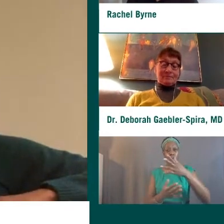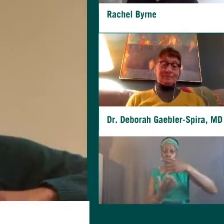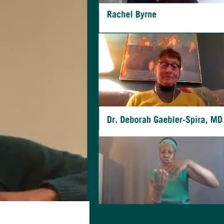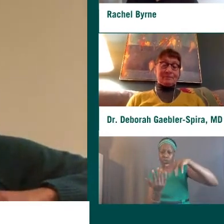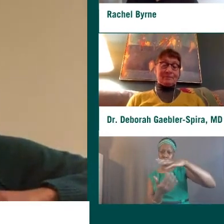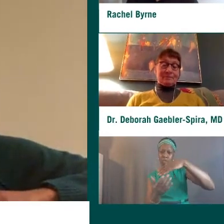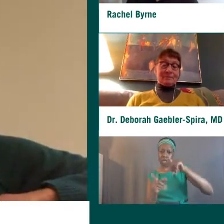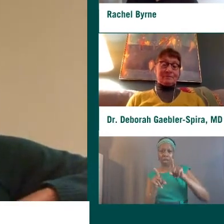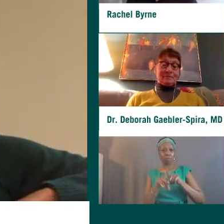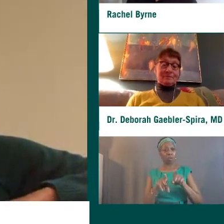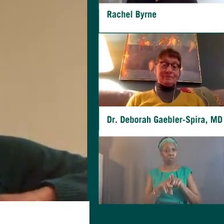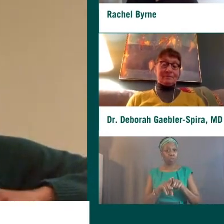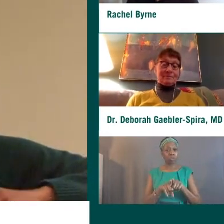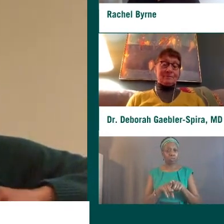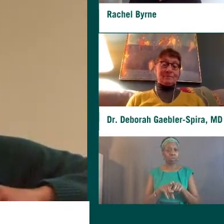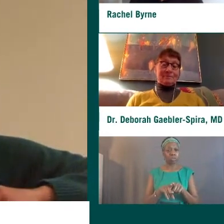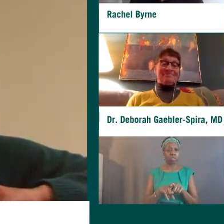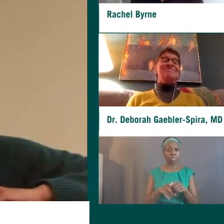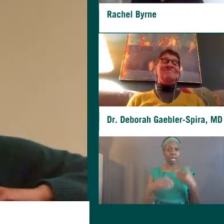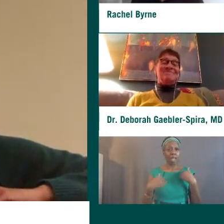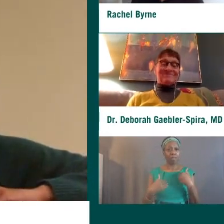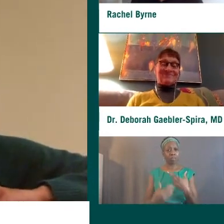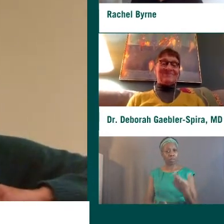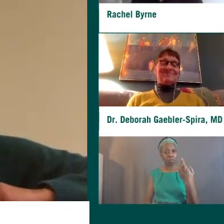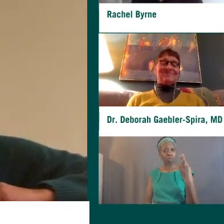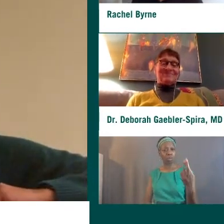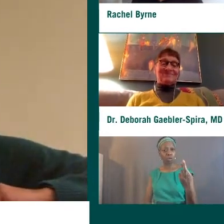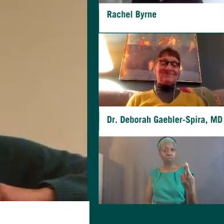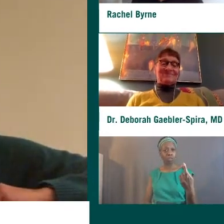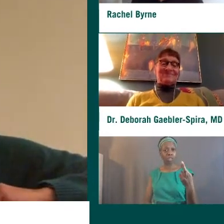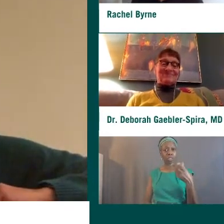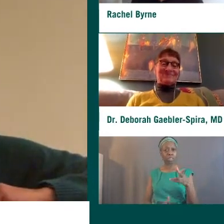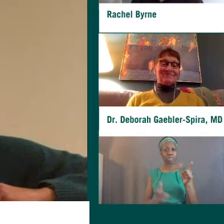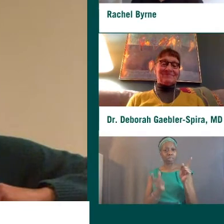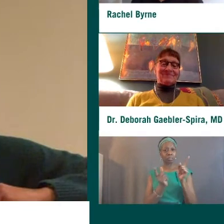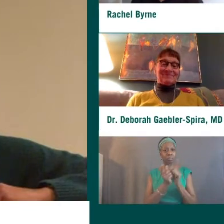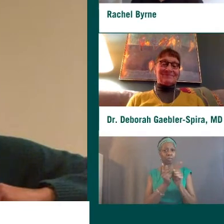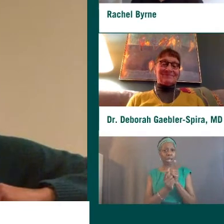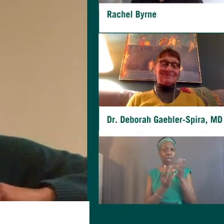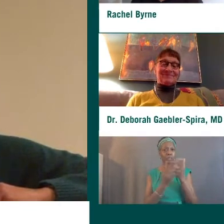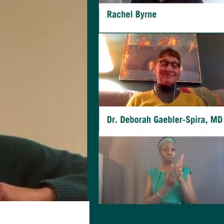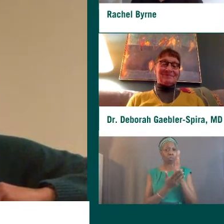There's some of her very good friends that she's met through some of the activities that she's been involved in.